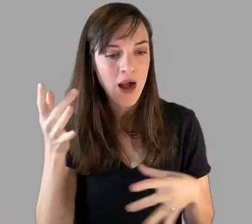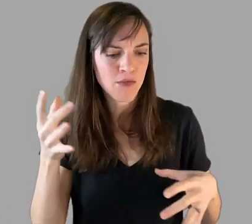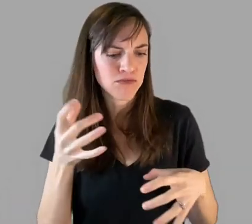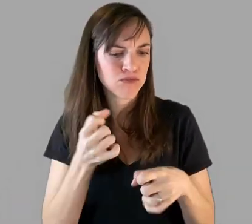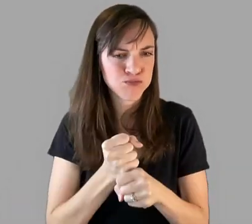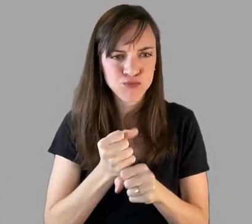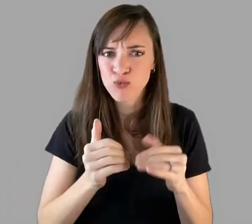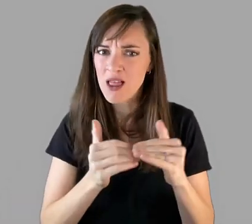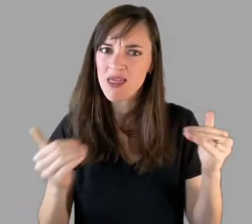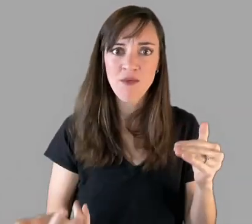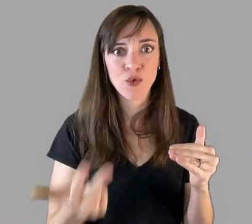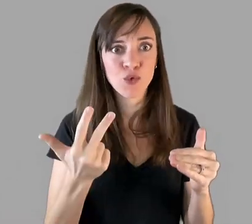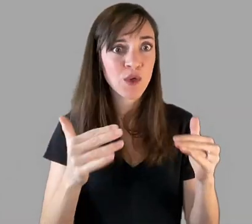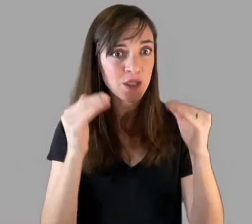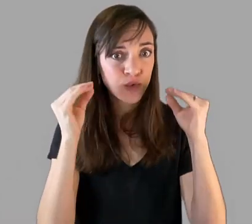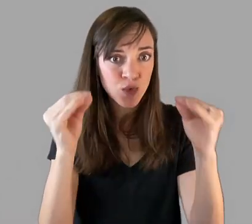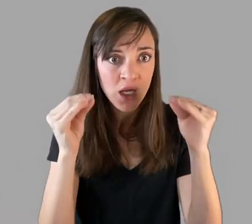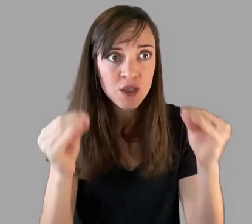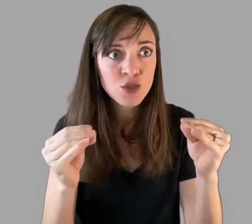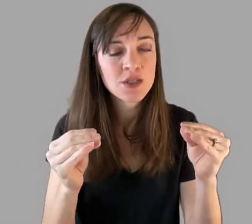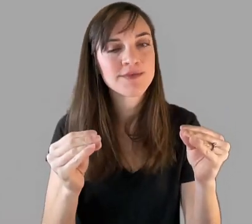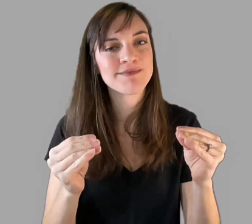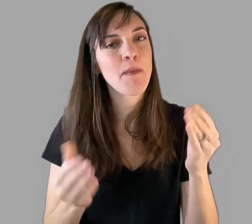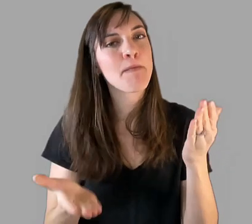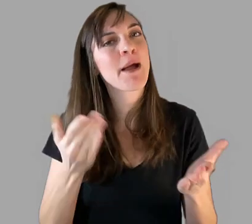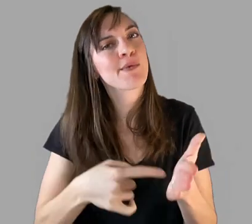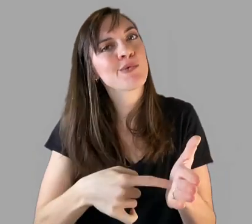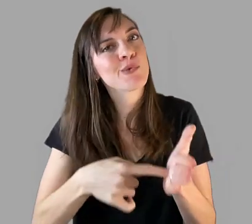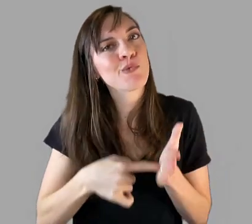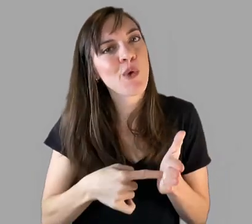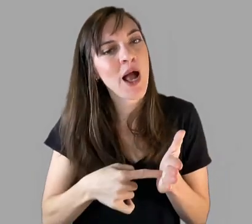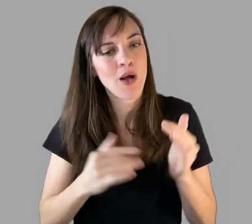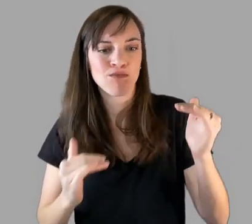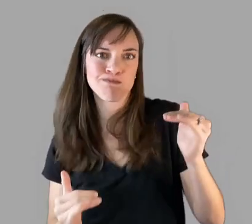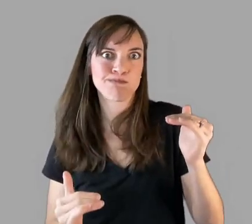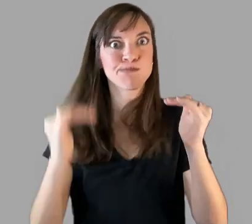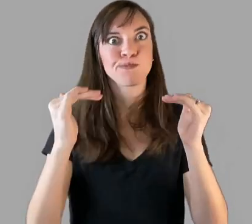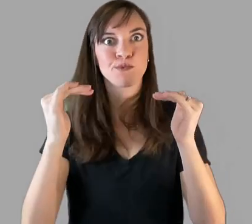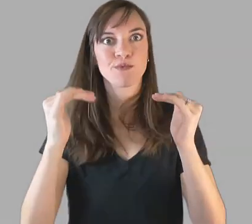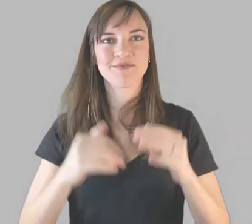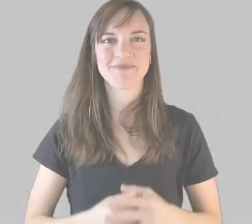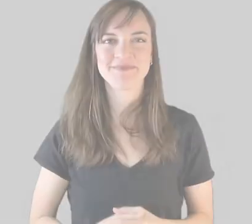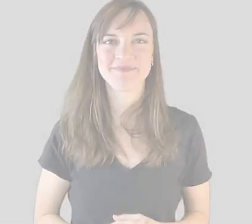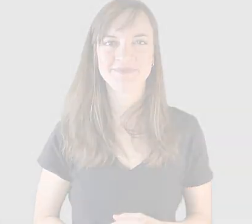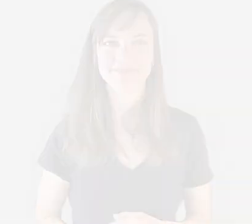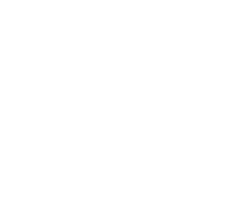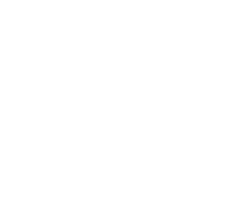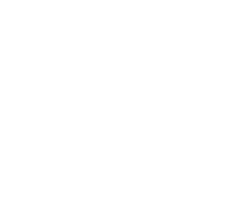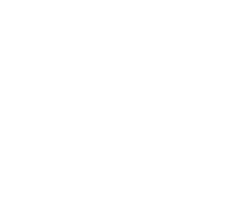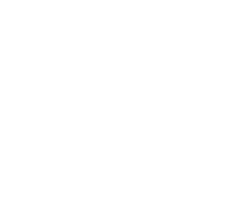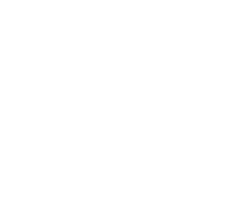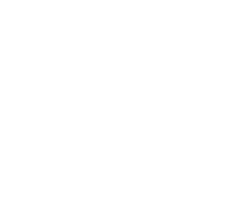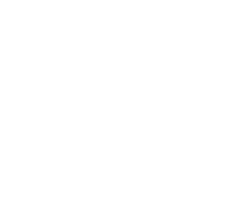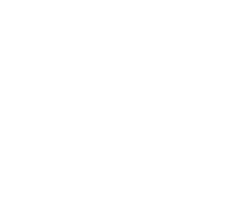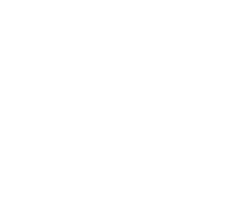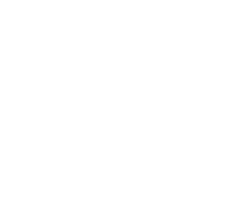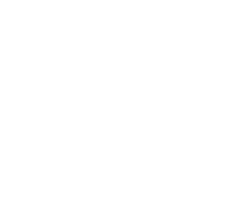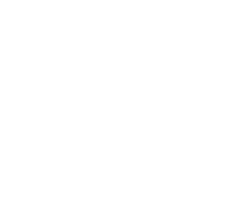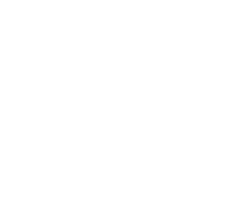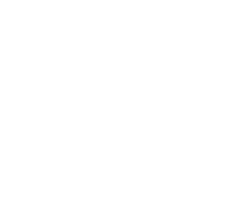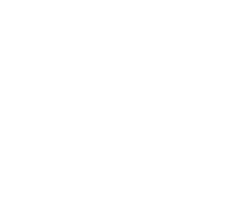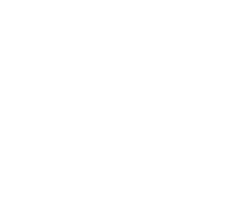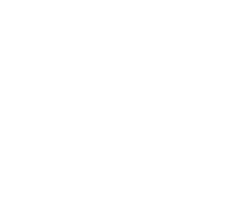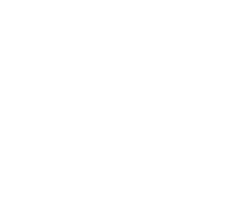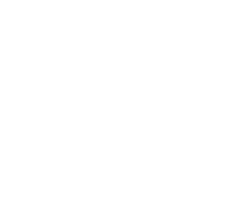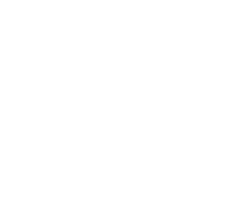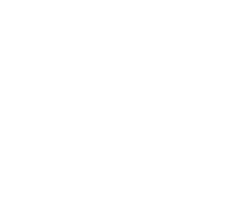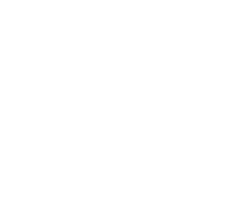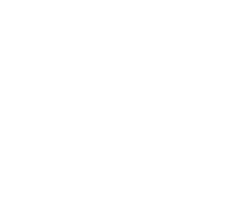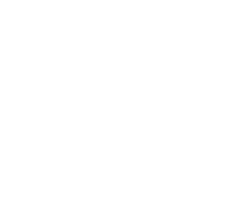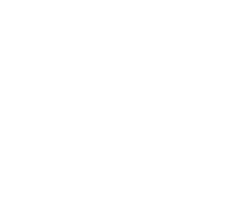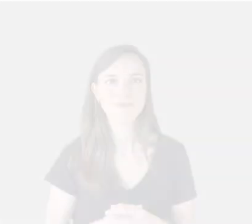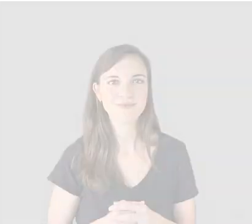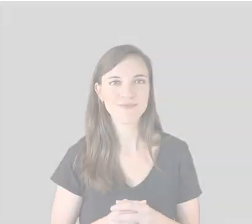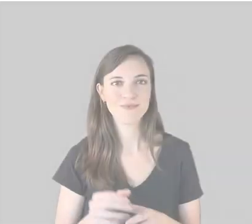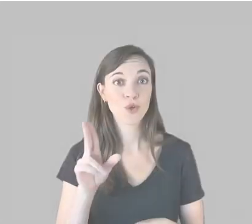tier 3 instruction may be necessary for students who are DHH in order to fill the achievement gap.